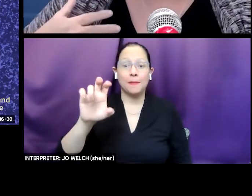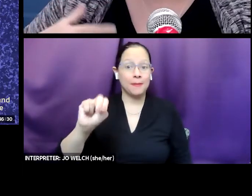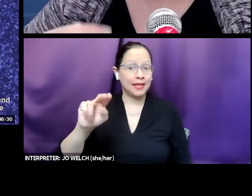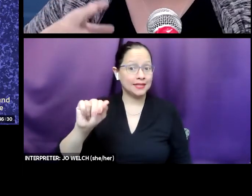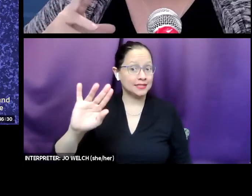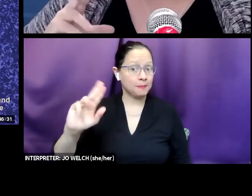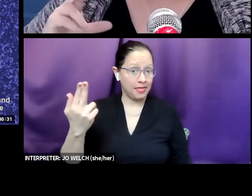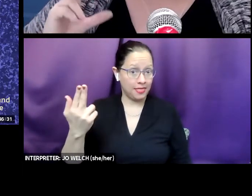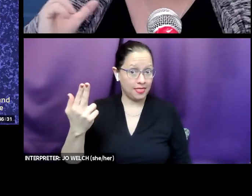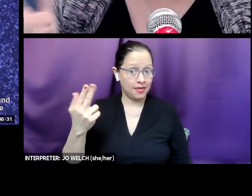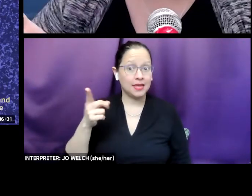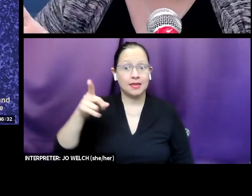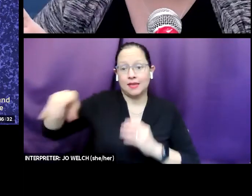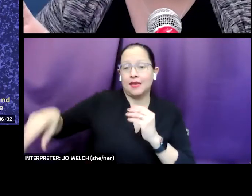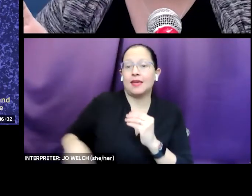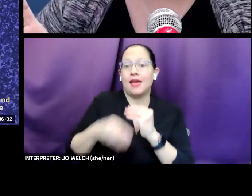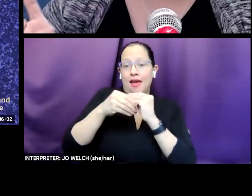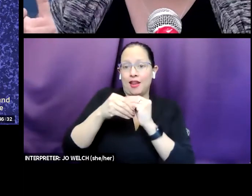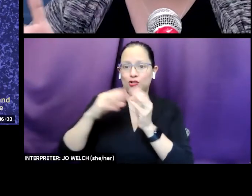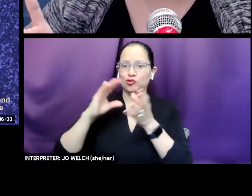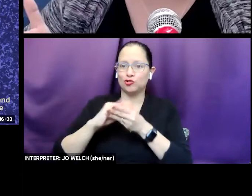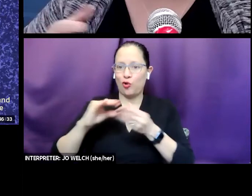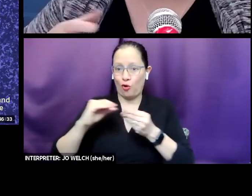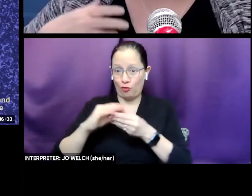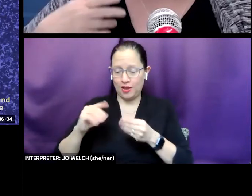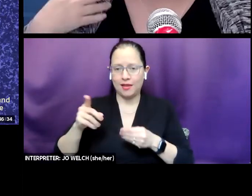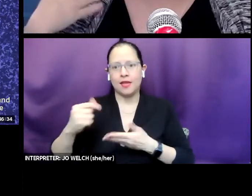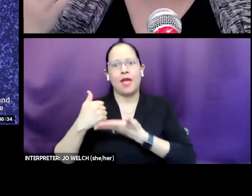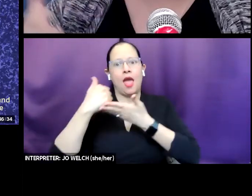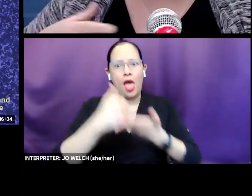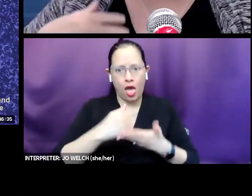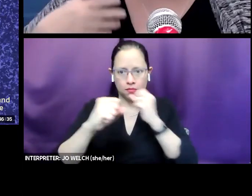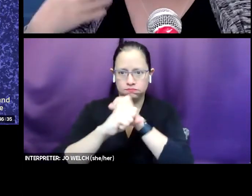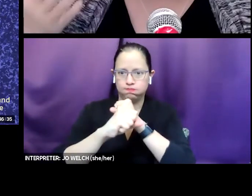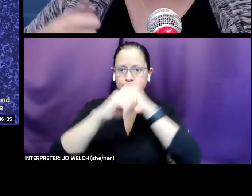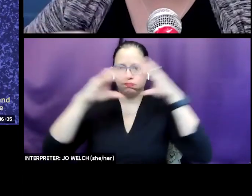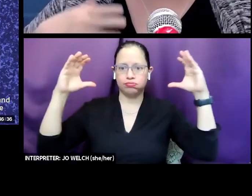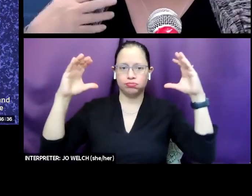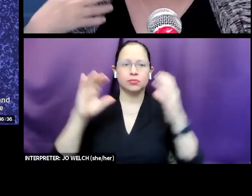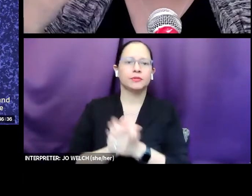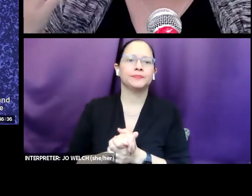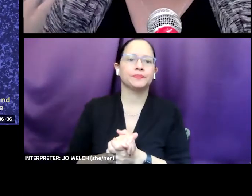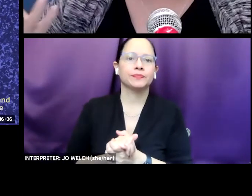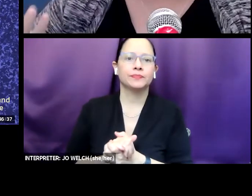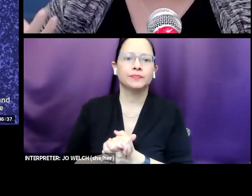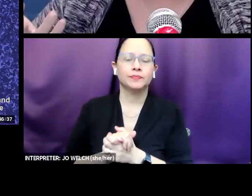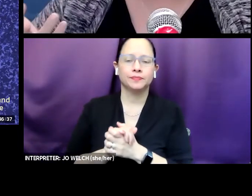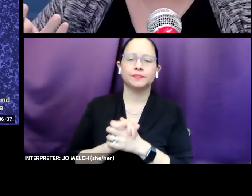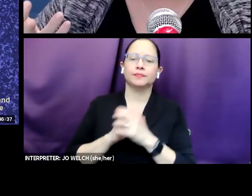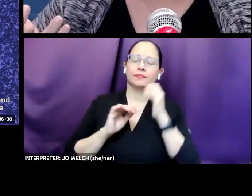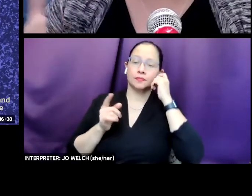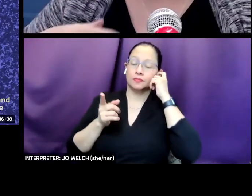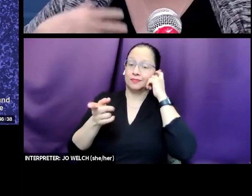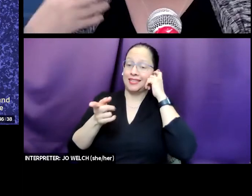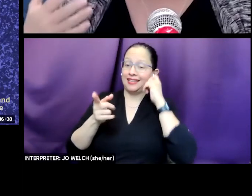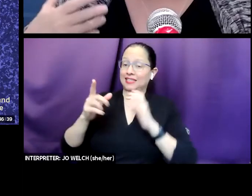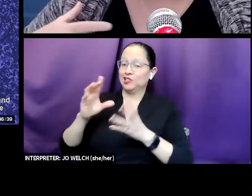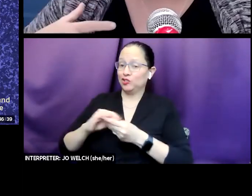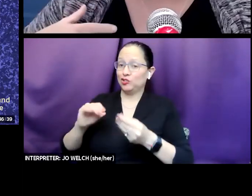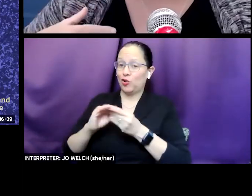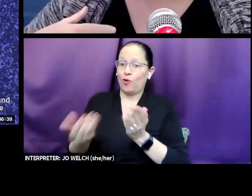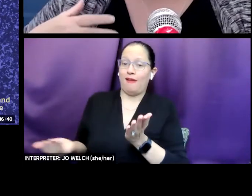This story of the New York Post would likely been circulated and re circulated and picked up by the mainstream press, very quickly.